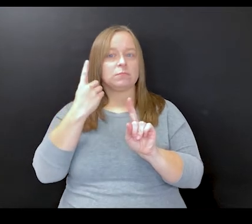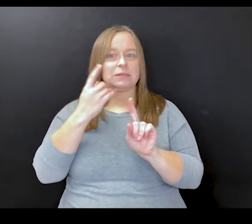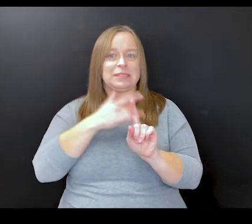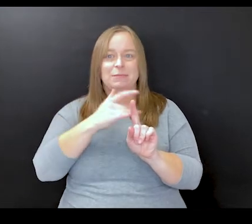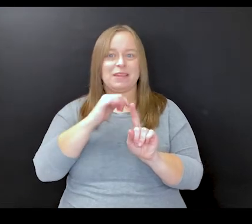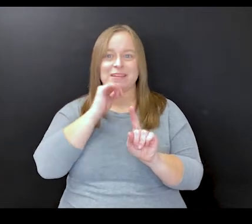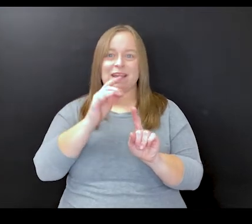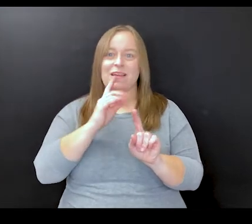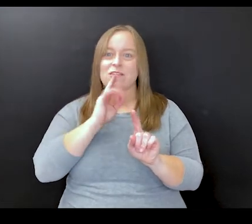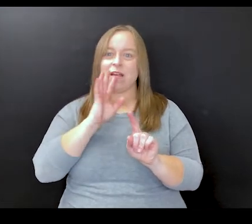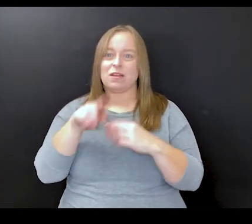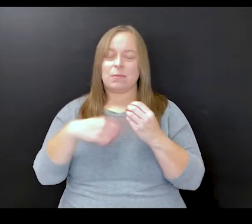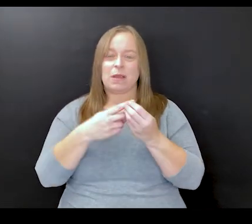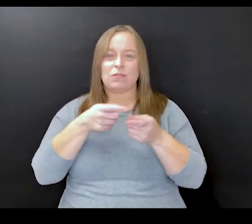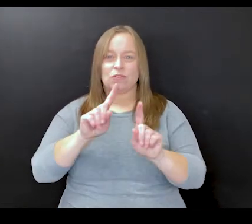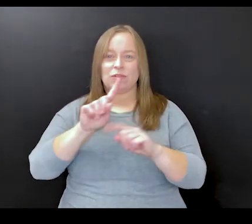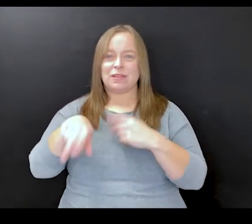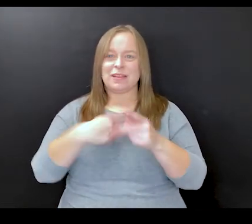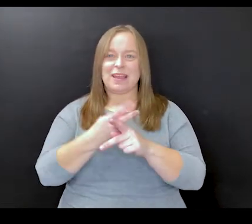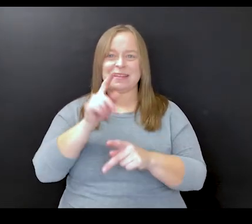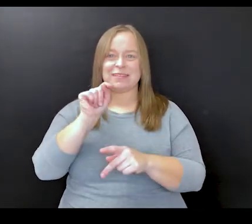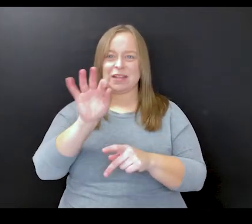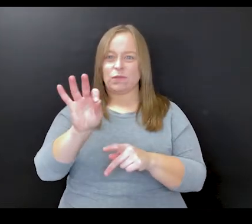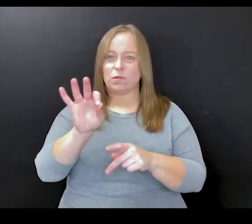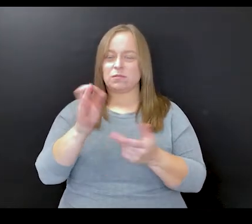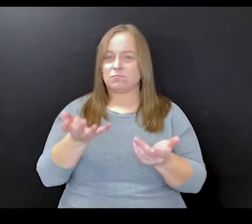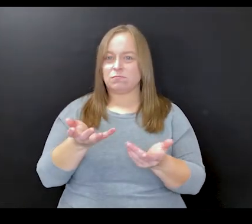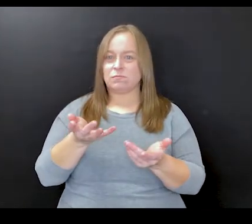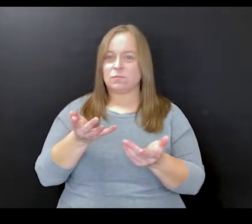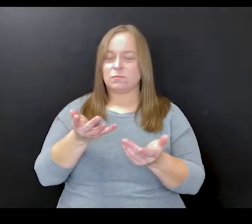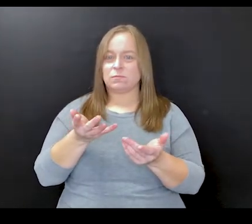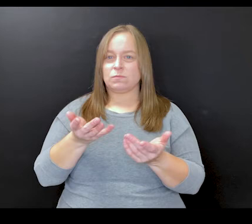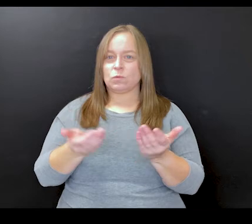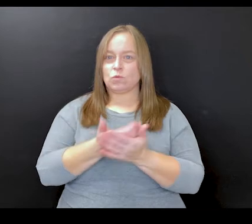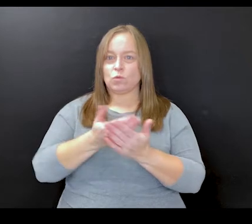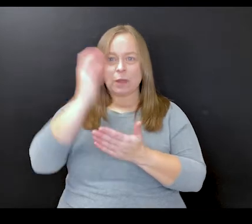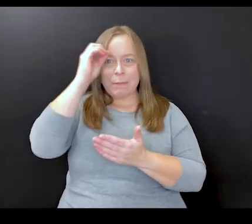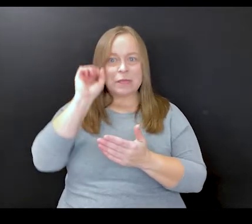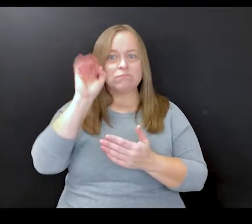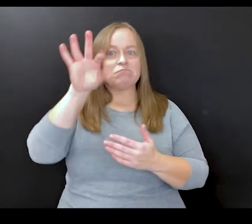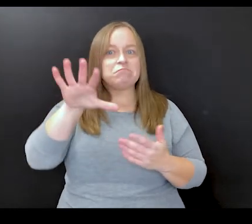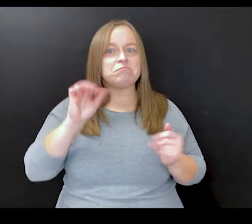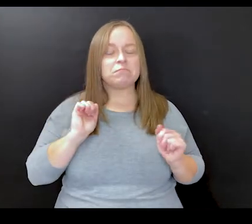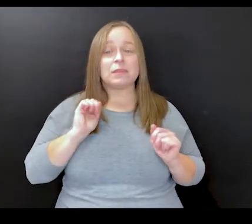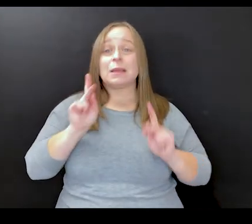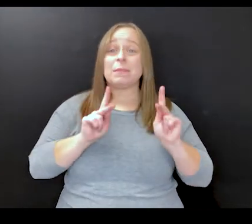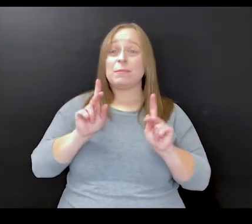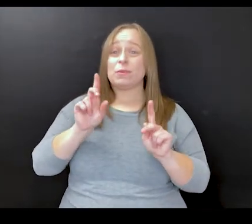during these types of task forces. Oftentimes, people with disabilities